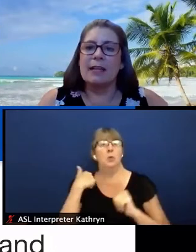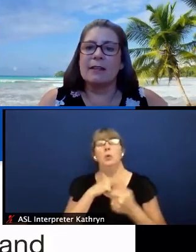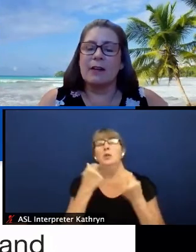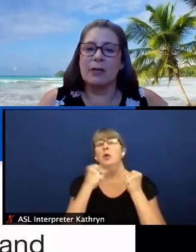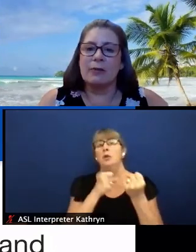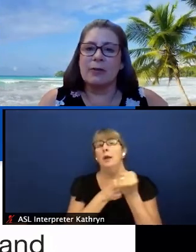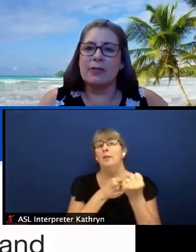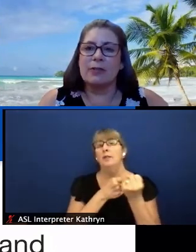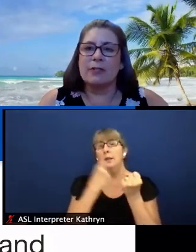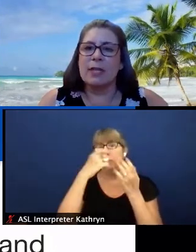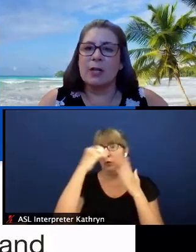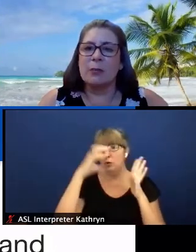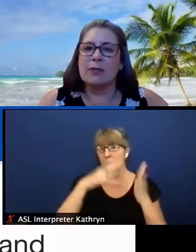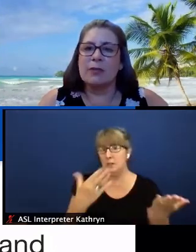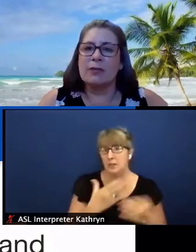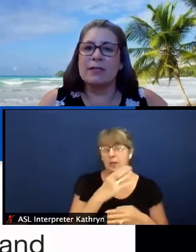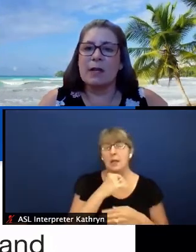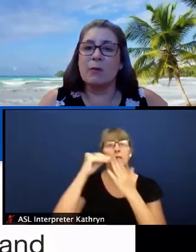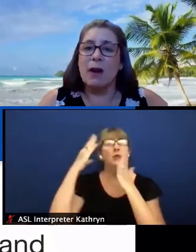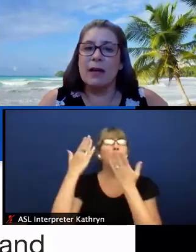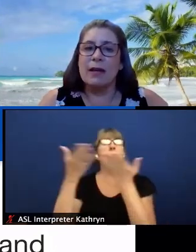not only for the students here but students statewide.